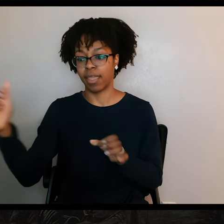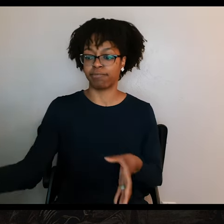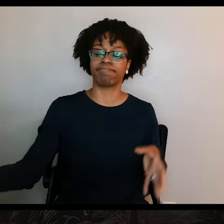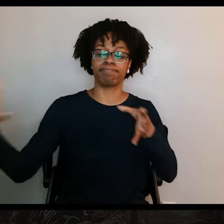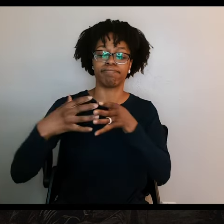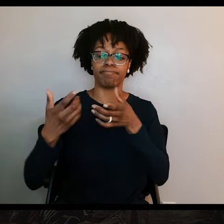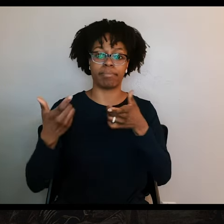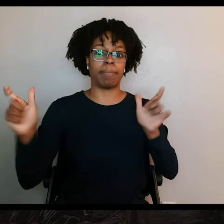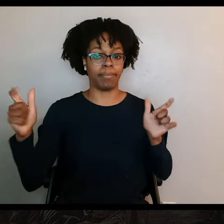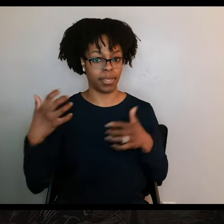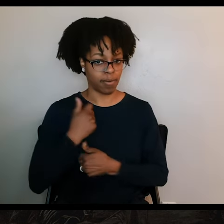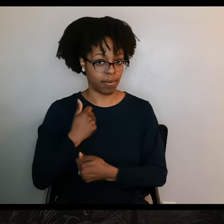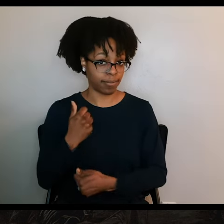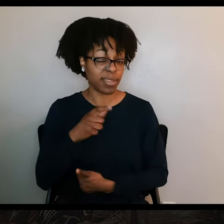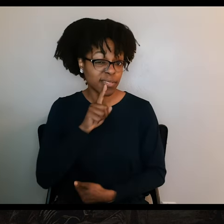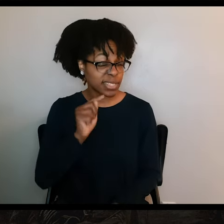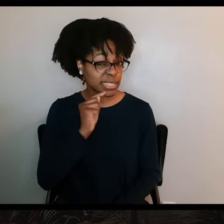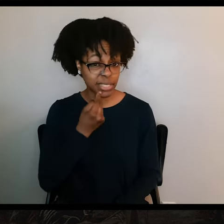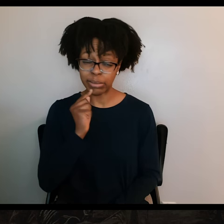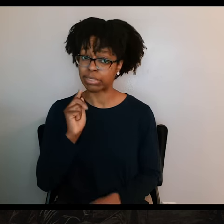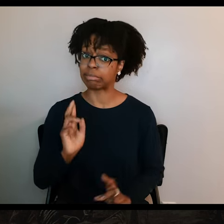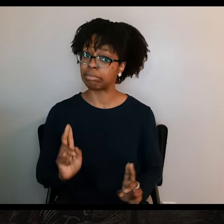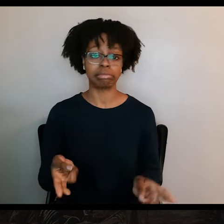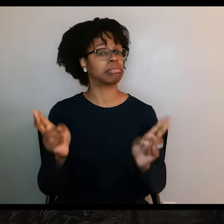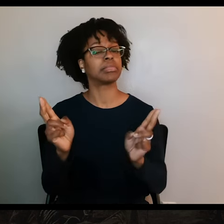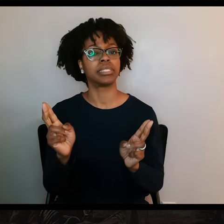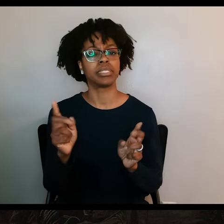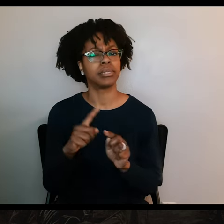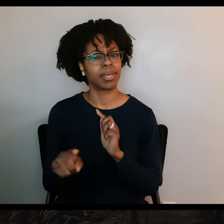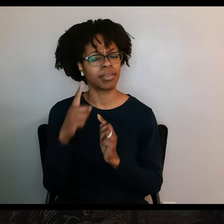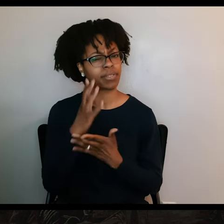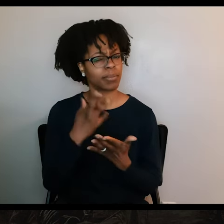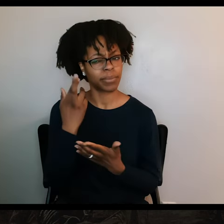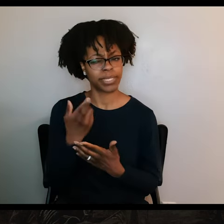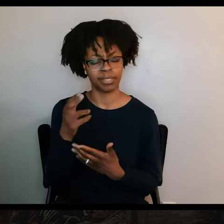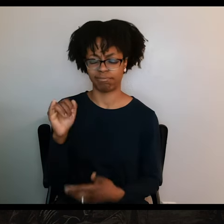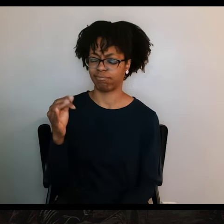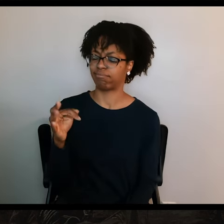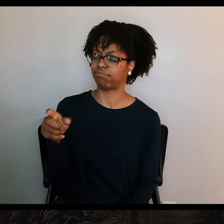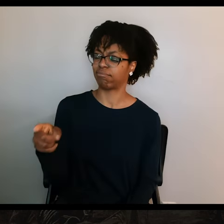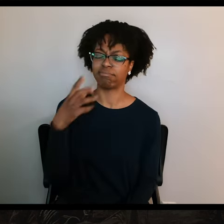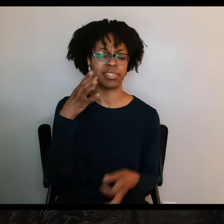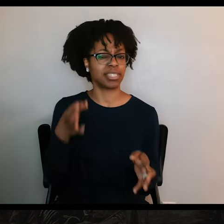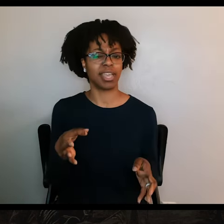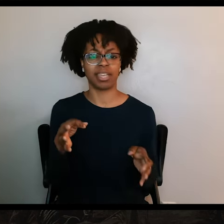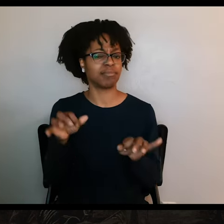And it was about as urgent a moment as Texas could possibly face. But for some reason, Fannin decided not to retreat right away.